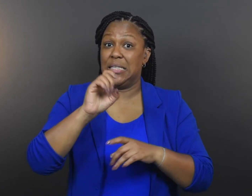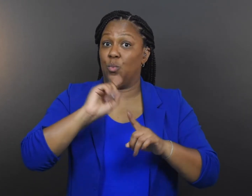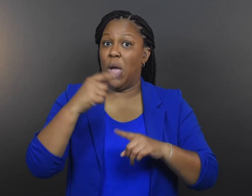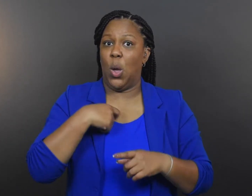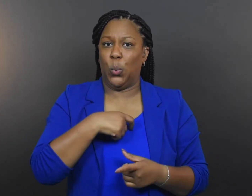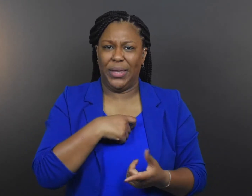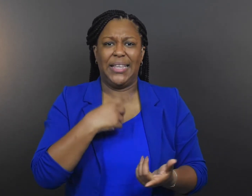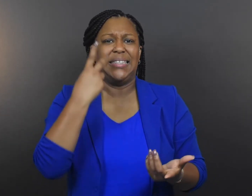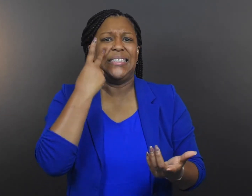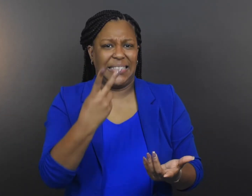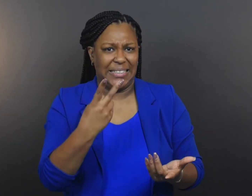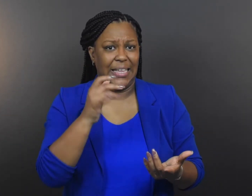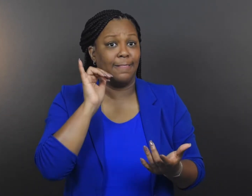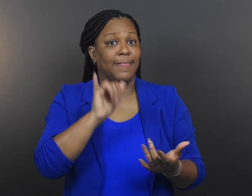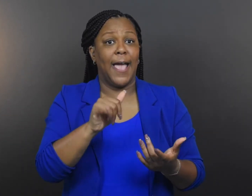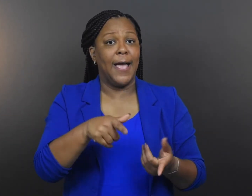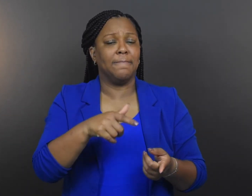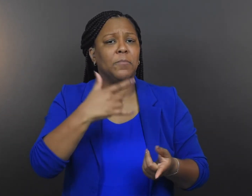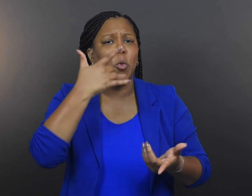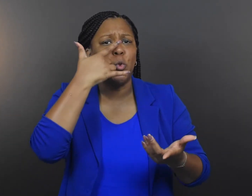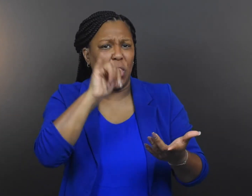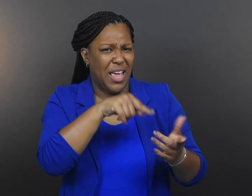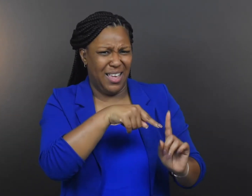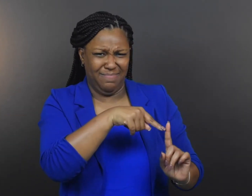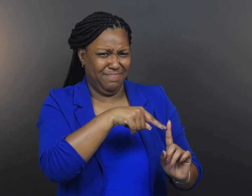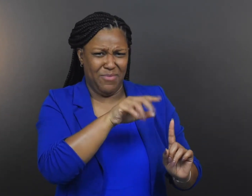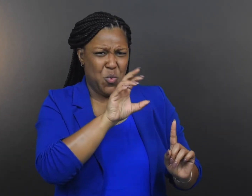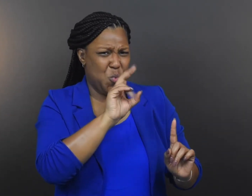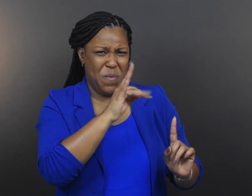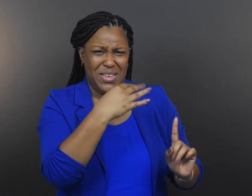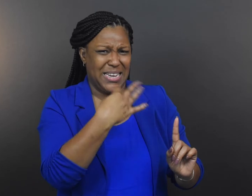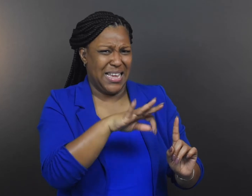“There are cases where we say that this doesn’t look like COVID-19,